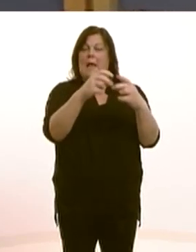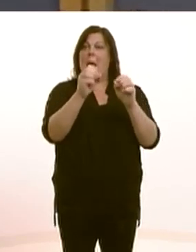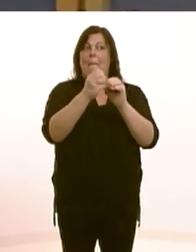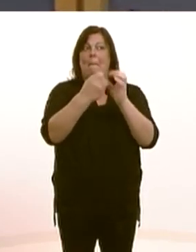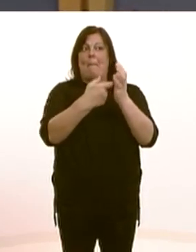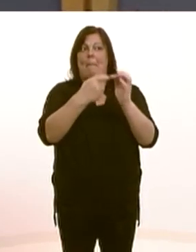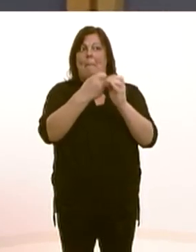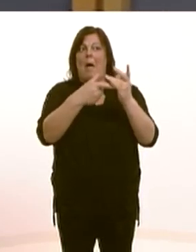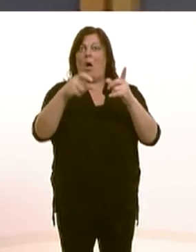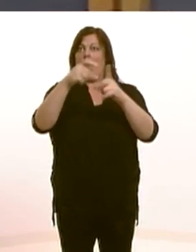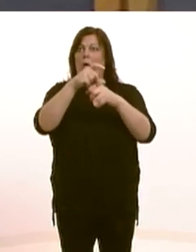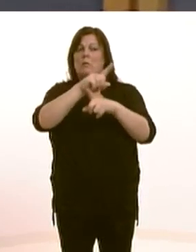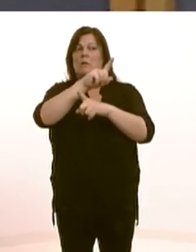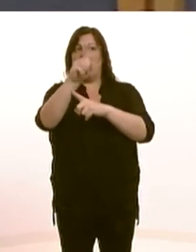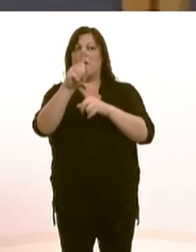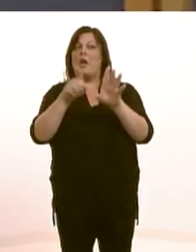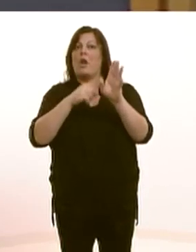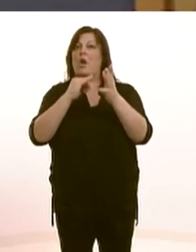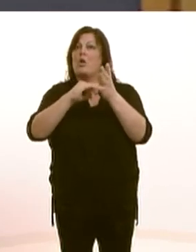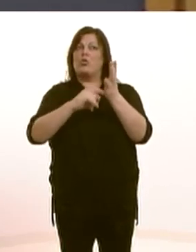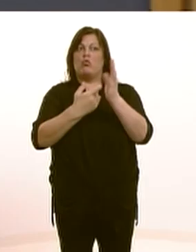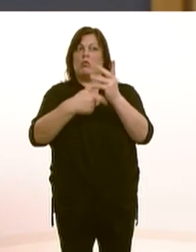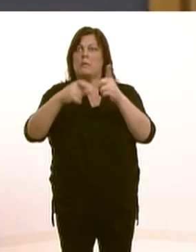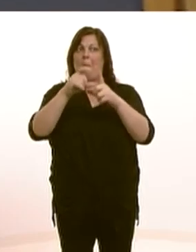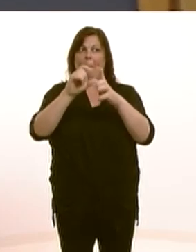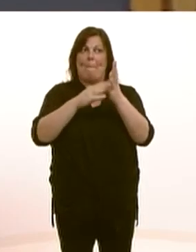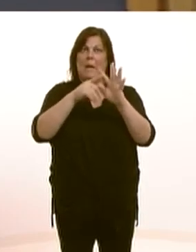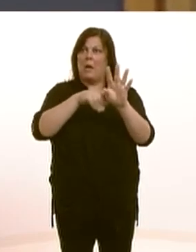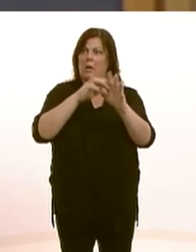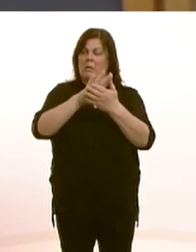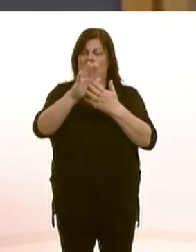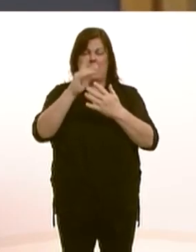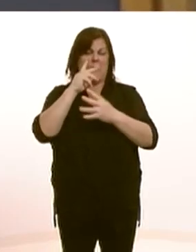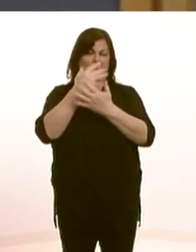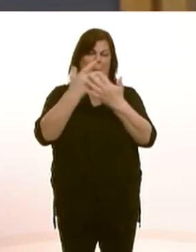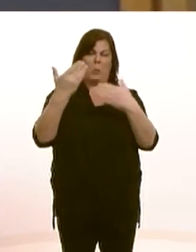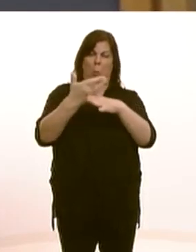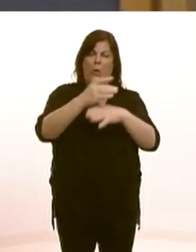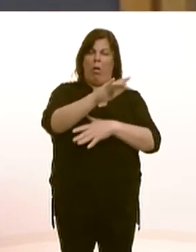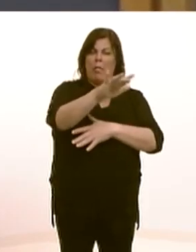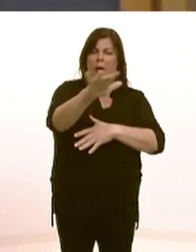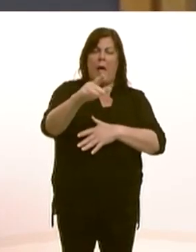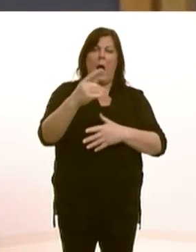is currently undergoing a lot of work. I was interested, also, in the Cabinet Secretary for Economy and Infrastructureís evidence